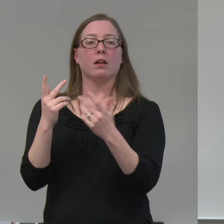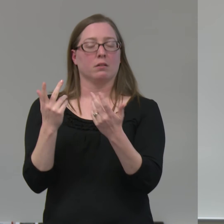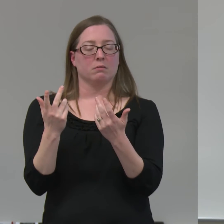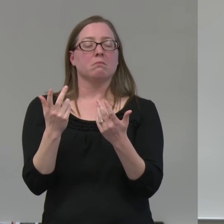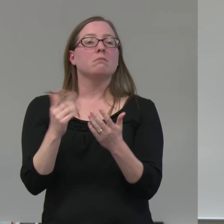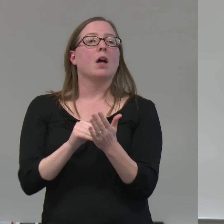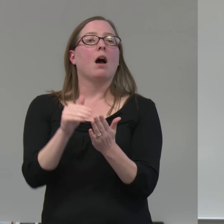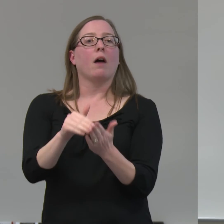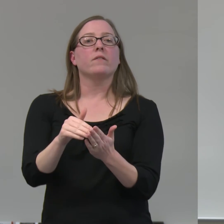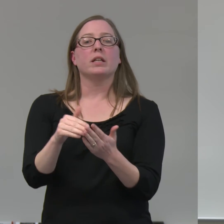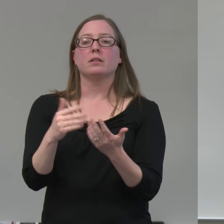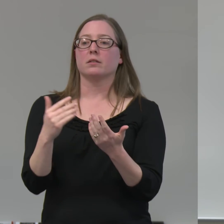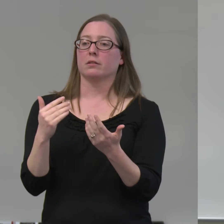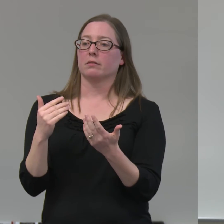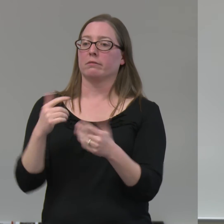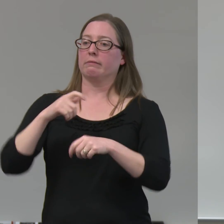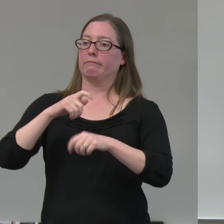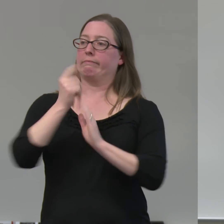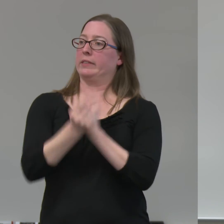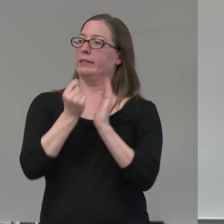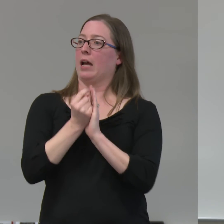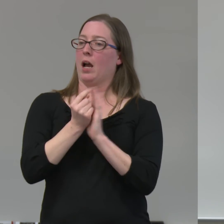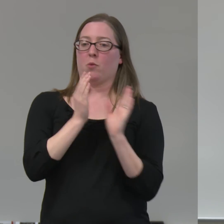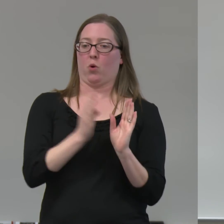Often, that's chronologically, although it doesn't have to be,